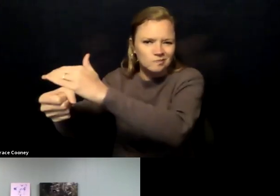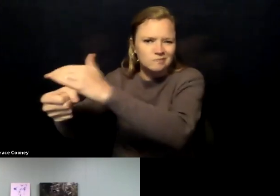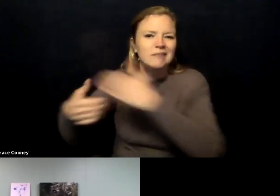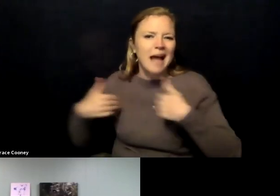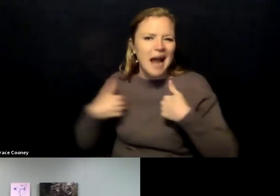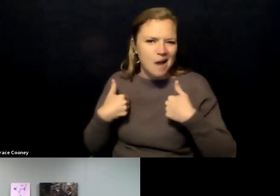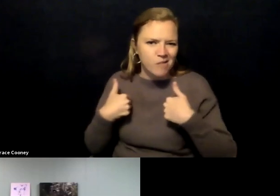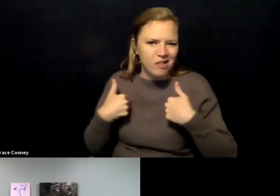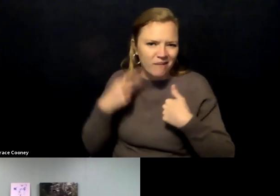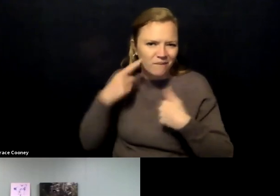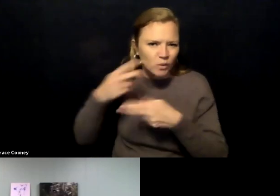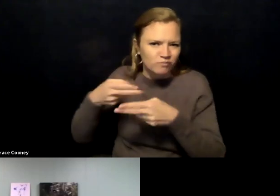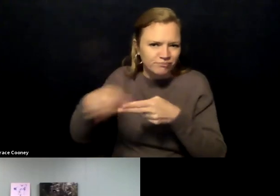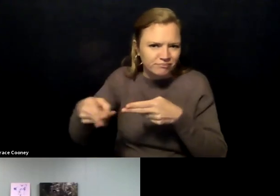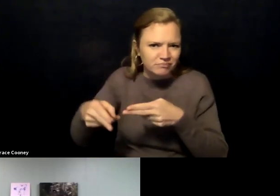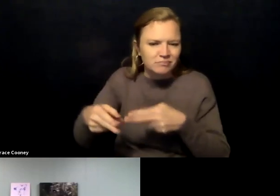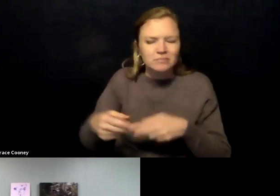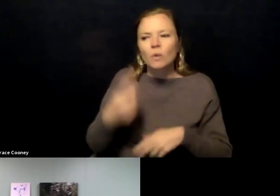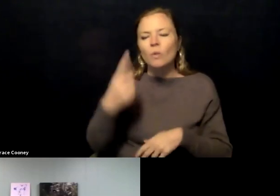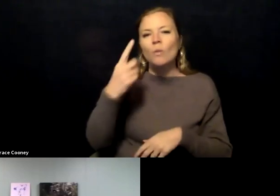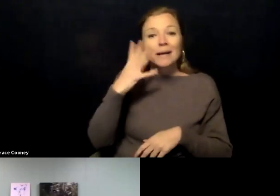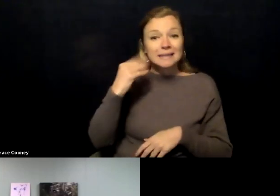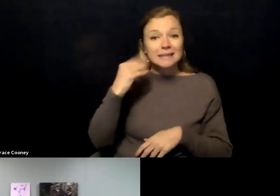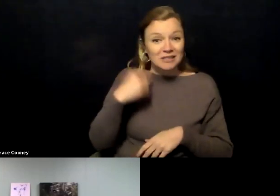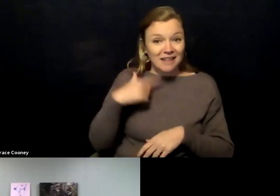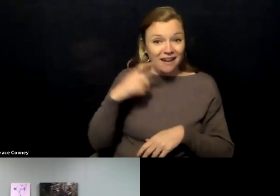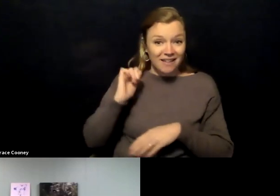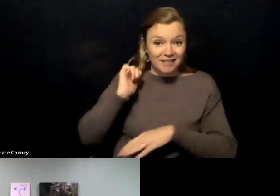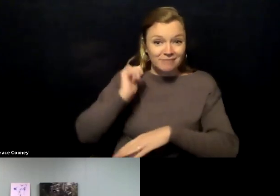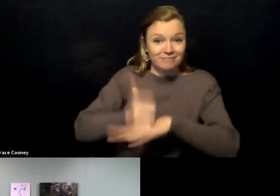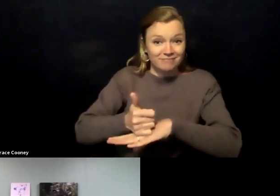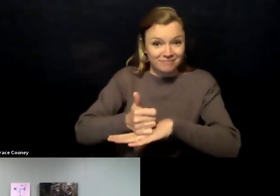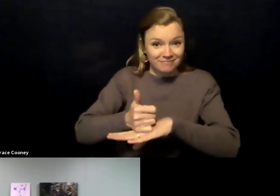installing a new tree in the reptile